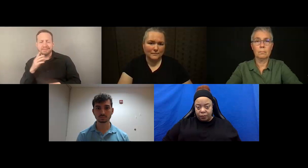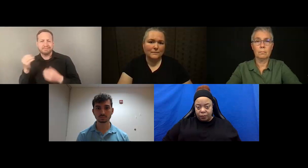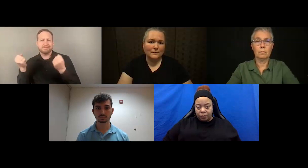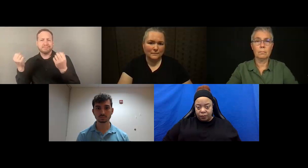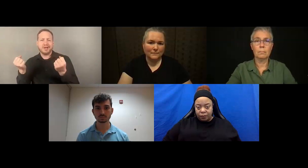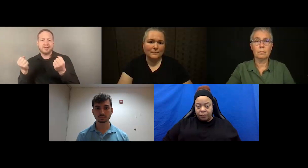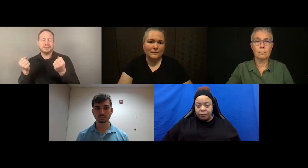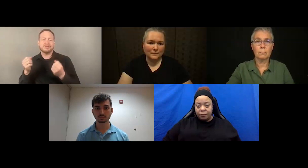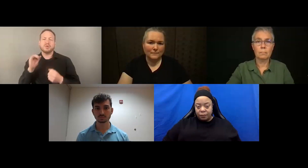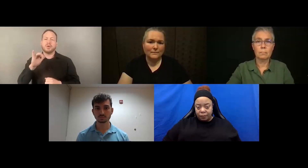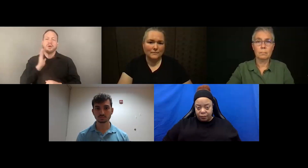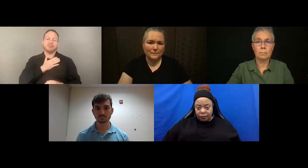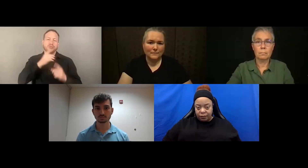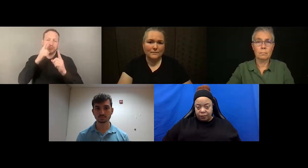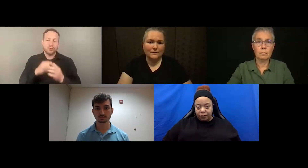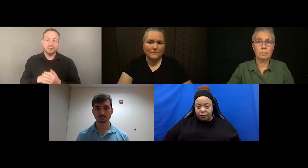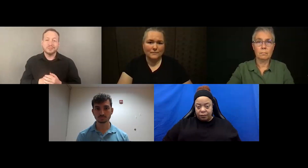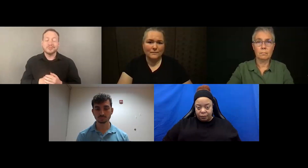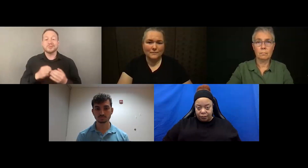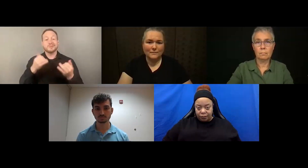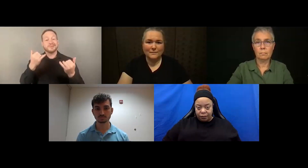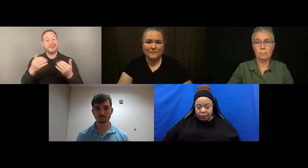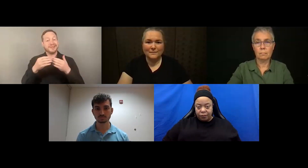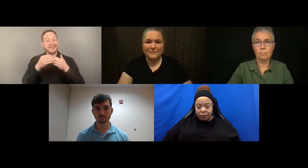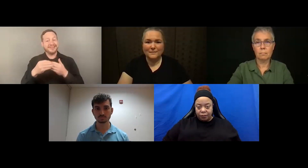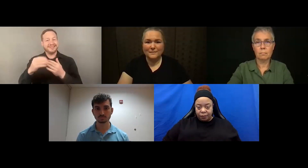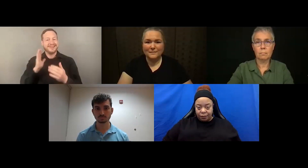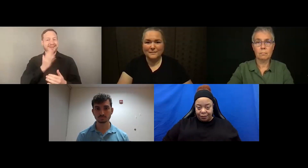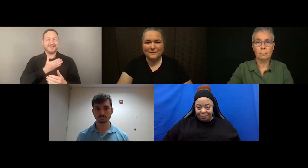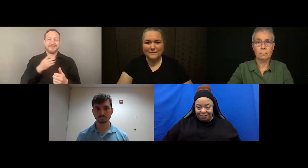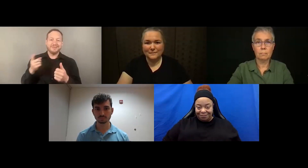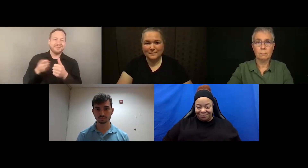interpreter input but actual sign language input as well. That's our goal for today.